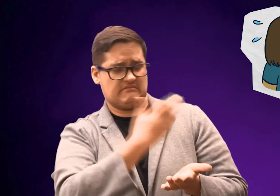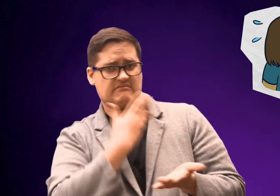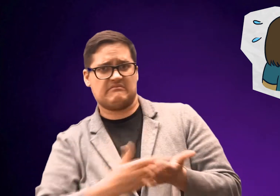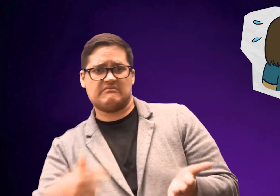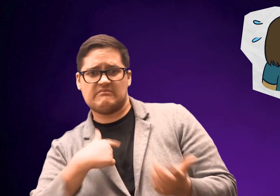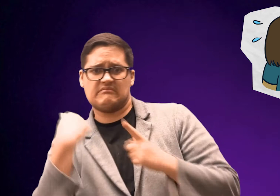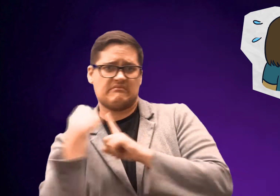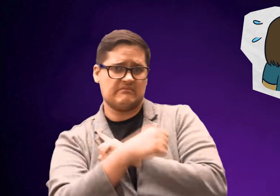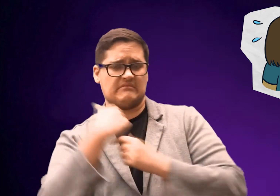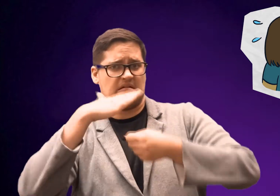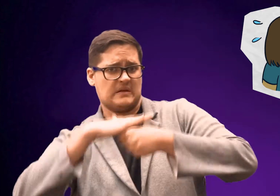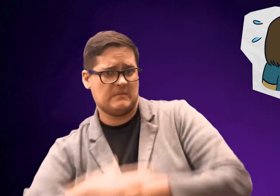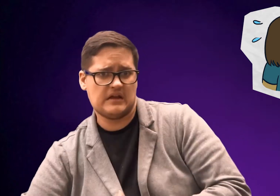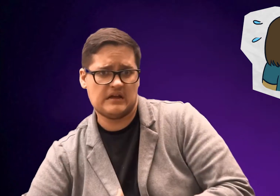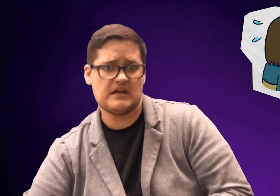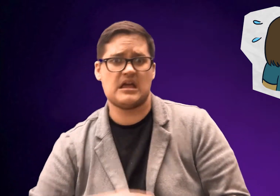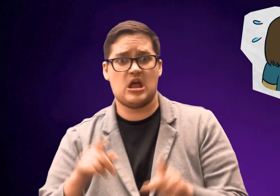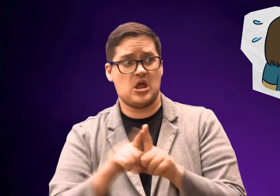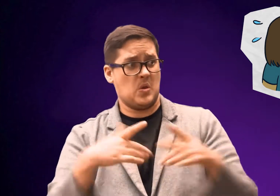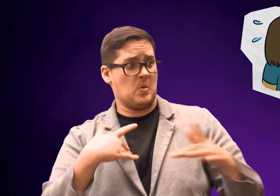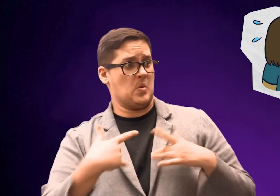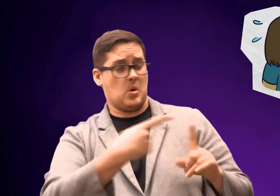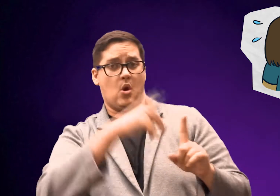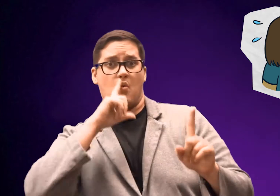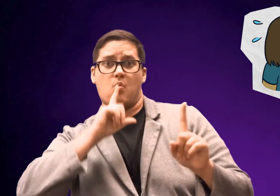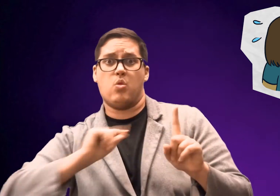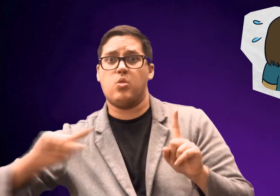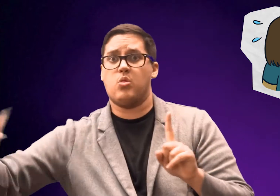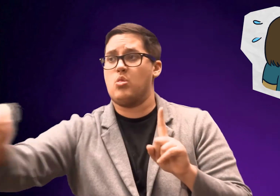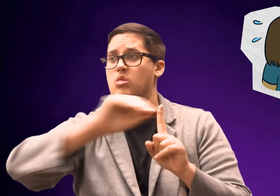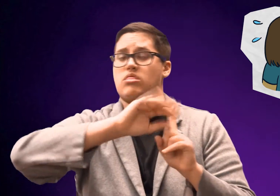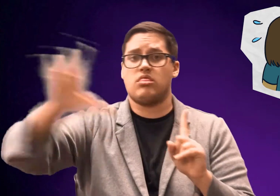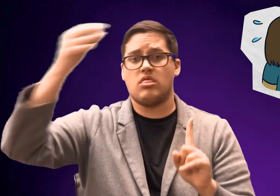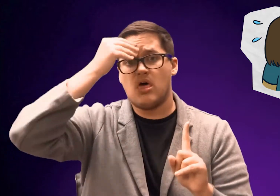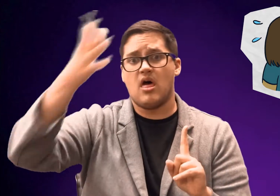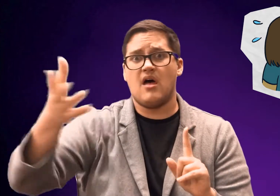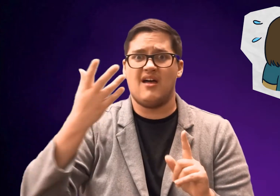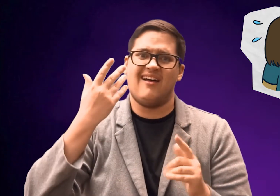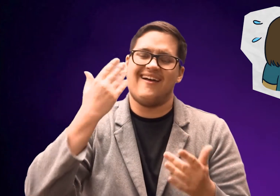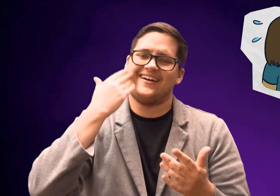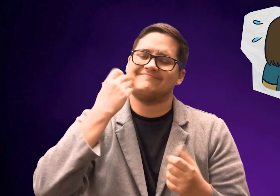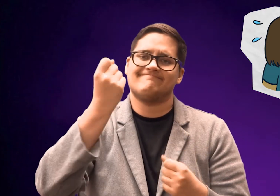In some cases you may fear rejection, violence or discrimination, or you may be worried that your HIV-positive status will not be kept confidential.